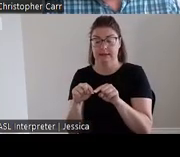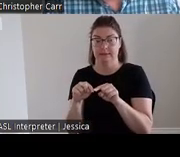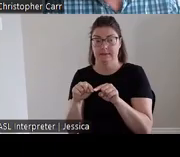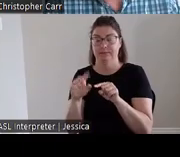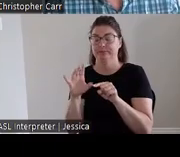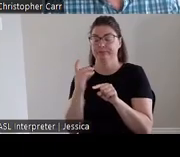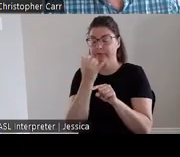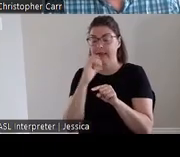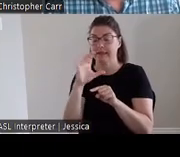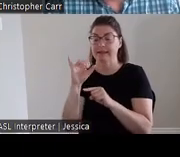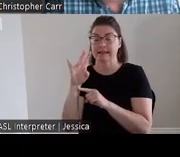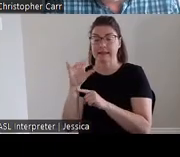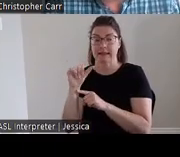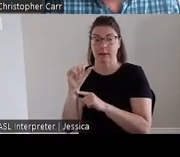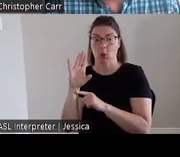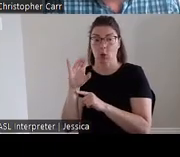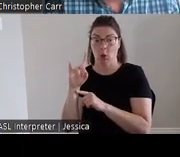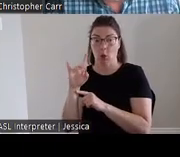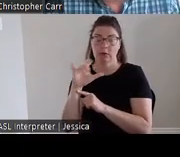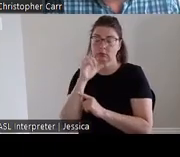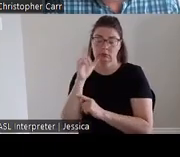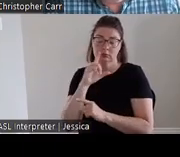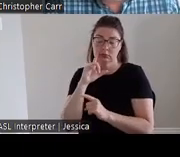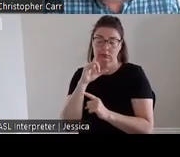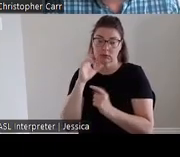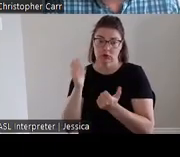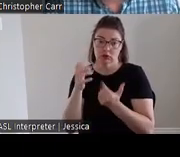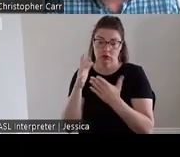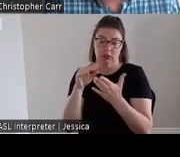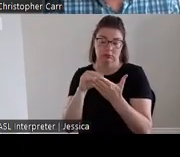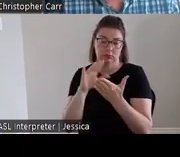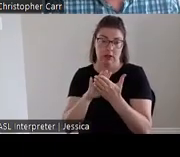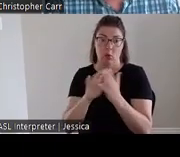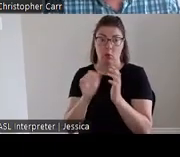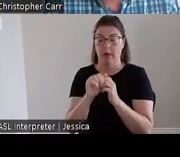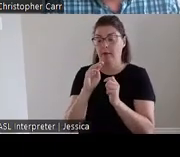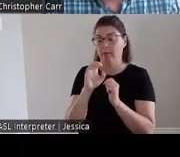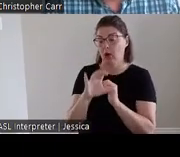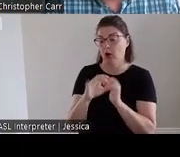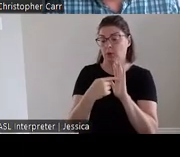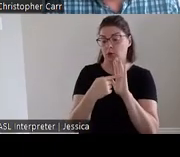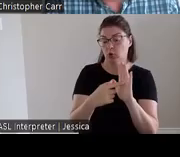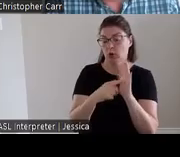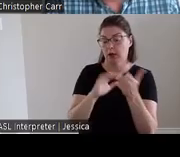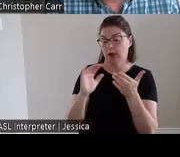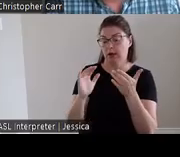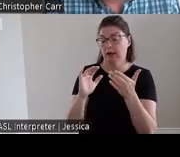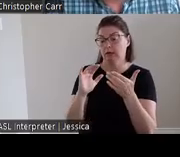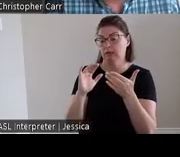and while I do not suggest recording ONIX headings in MARC, displaying them instead of the codes should also be feasible.